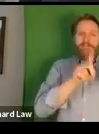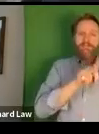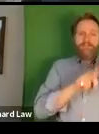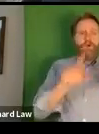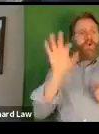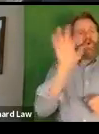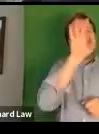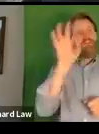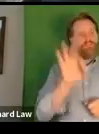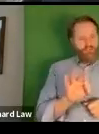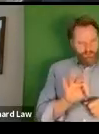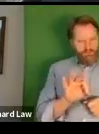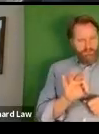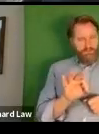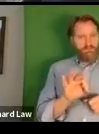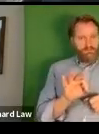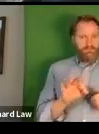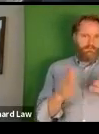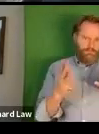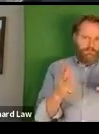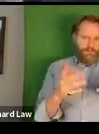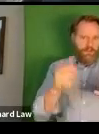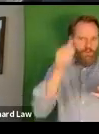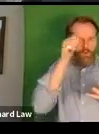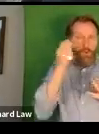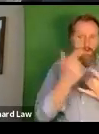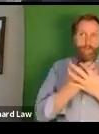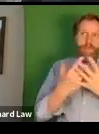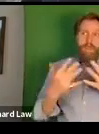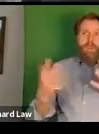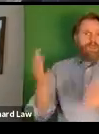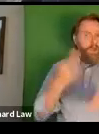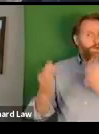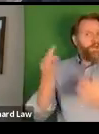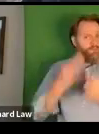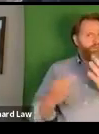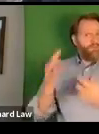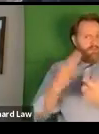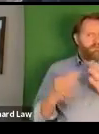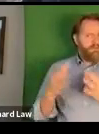although as you might expect a number of the questions are similar and in some